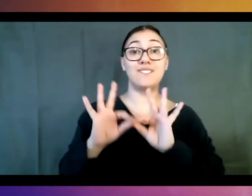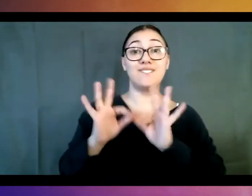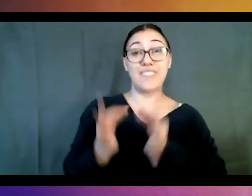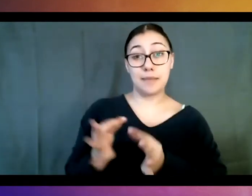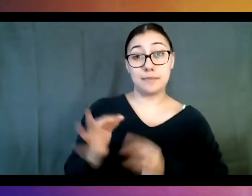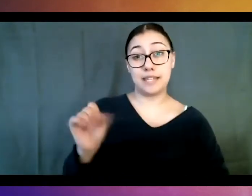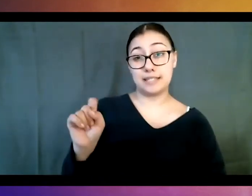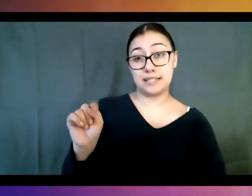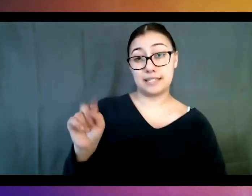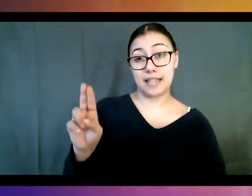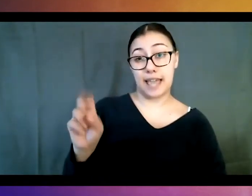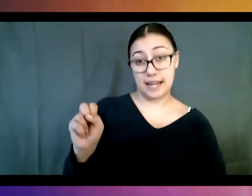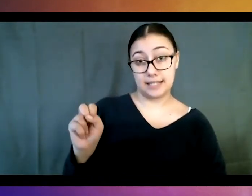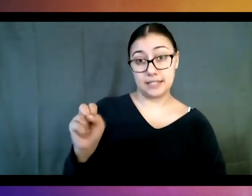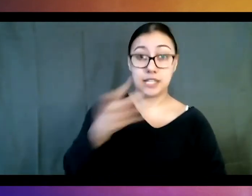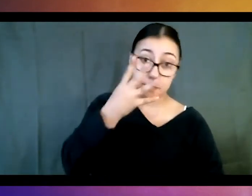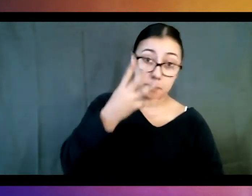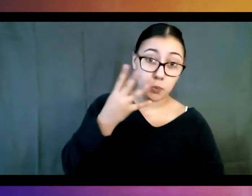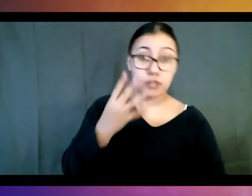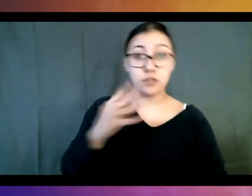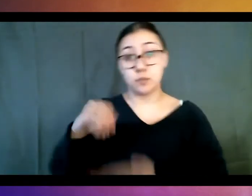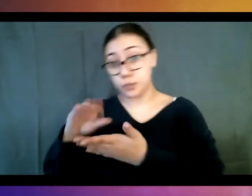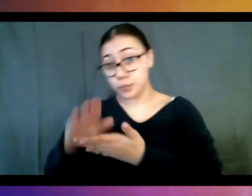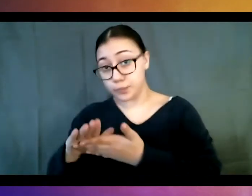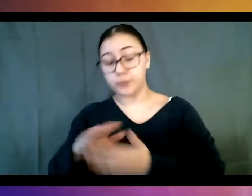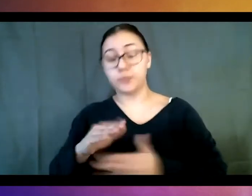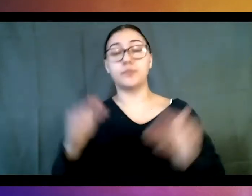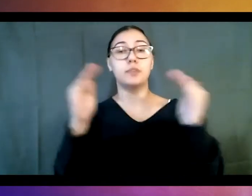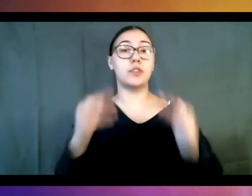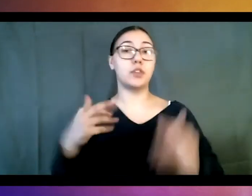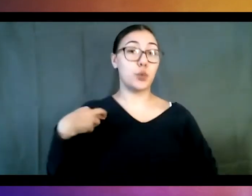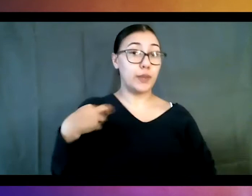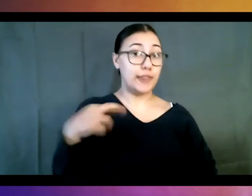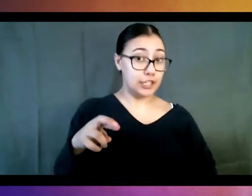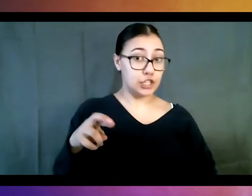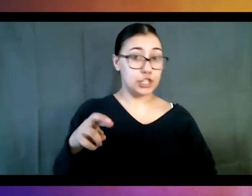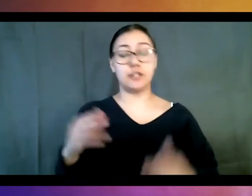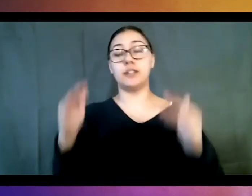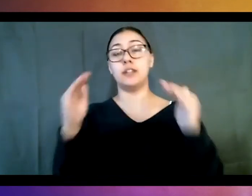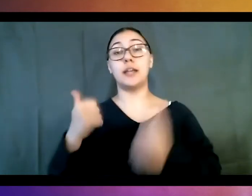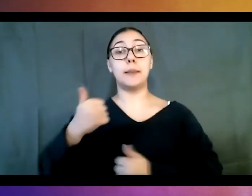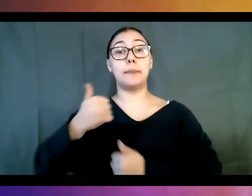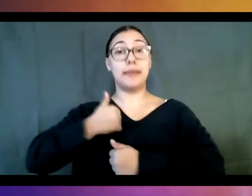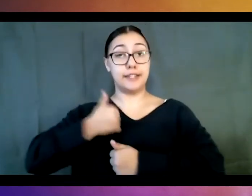religion, military status, age, source